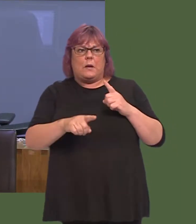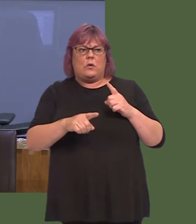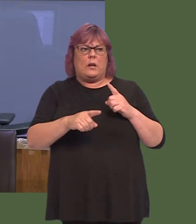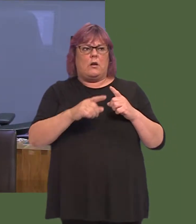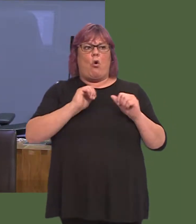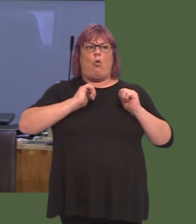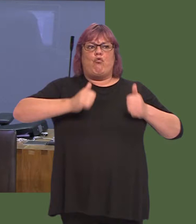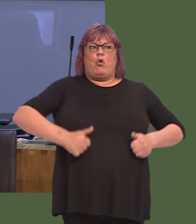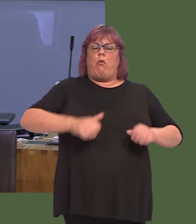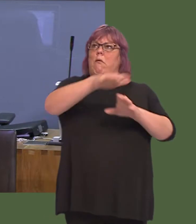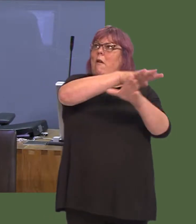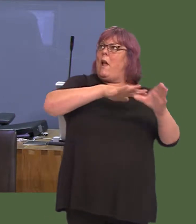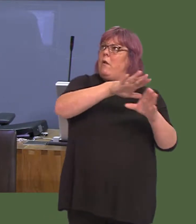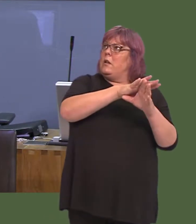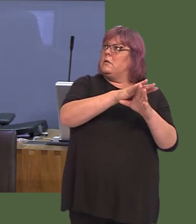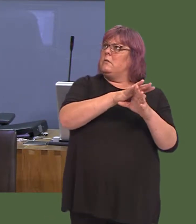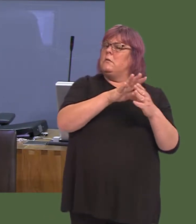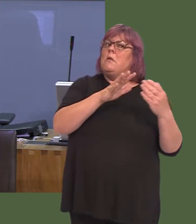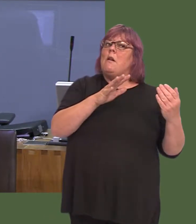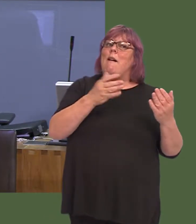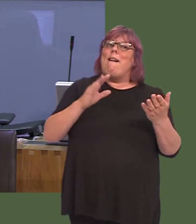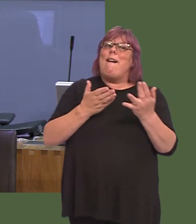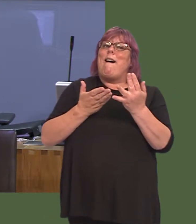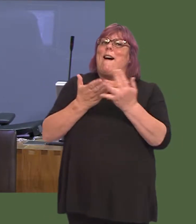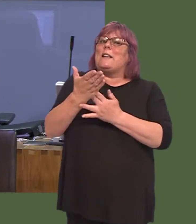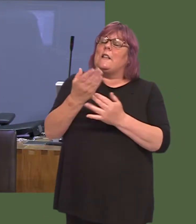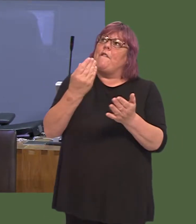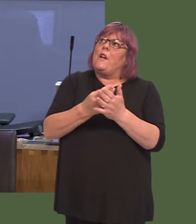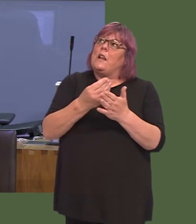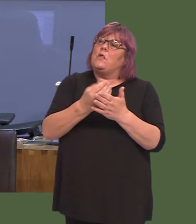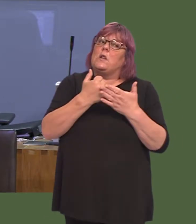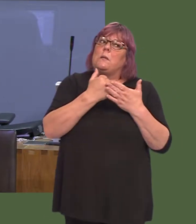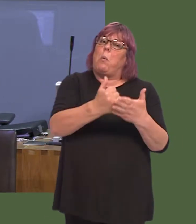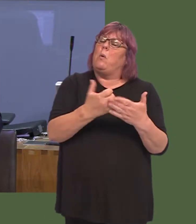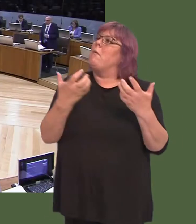particularly small businesses in rural areas, can access financial support, so that they